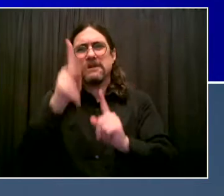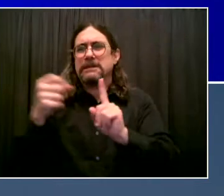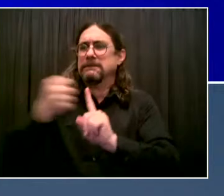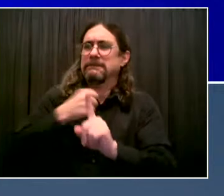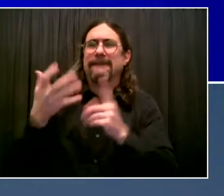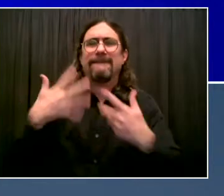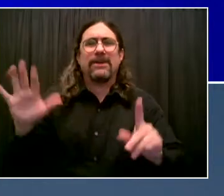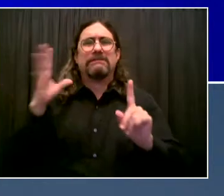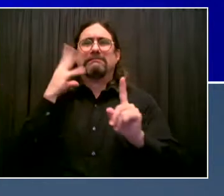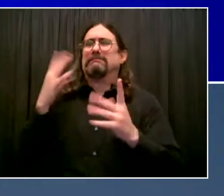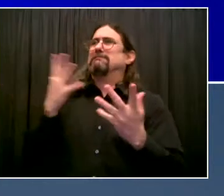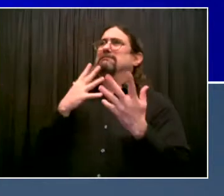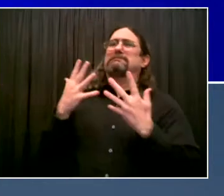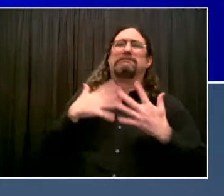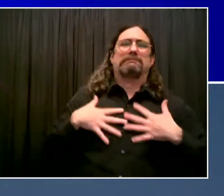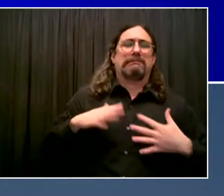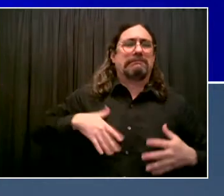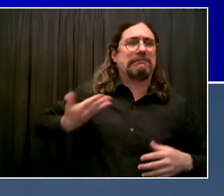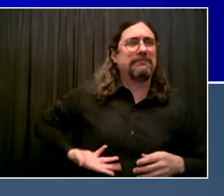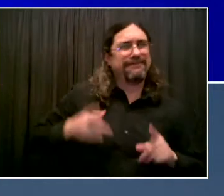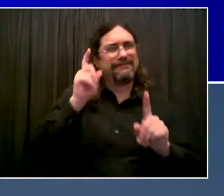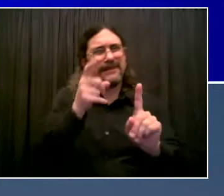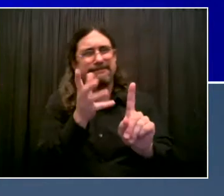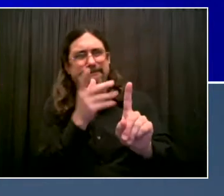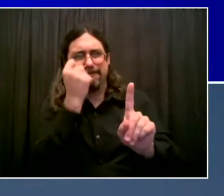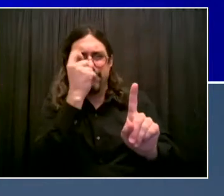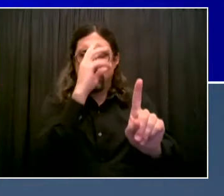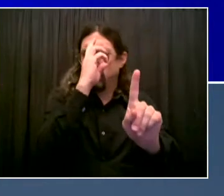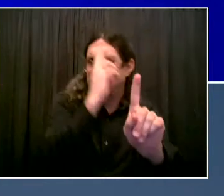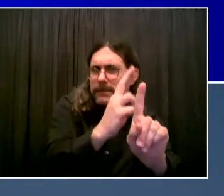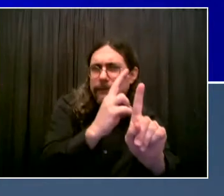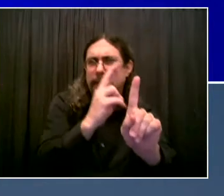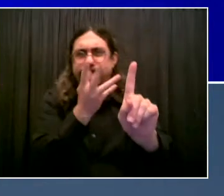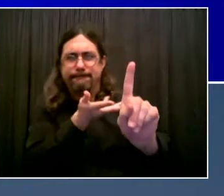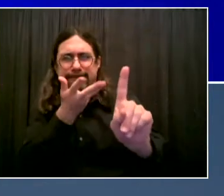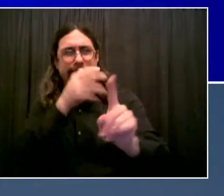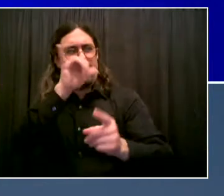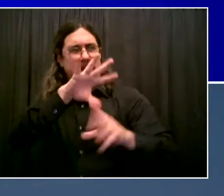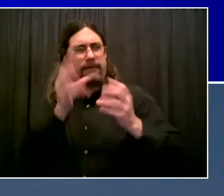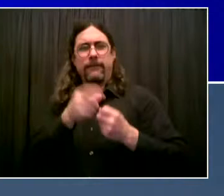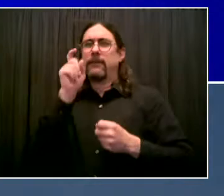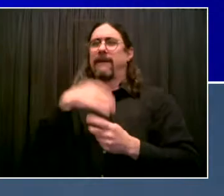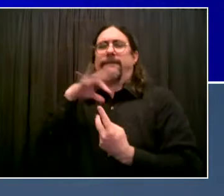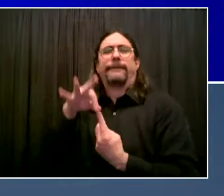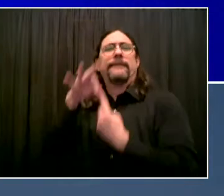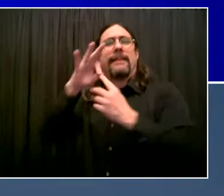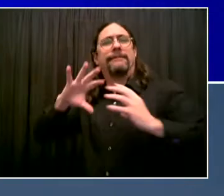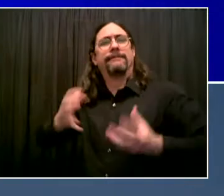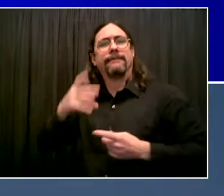AGENCY AND STAFF ACROSS THE BOARD TO WORK THIS A BETTER WAY. WE ARE ALSO PARTNERING VERY